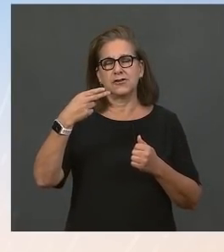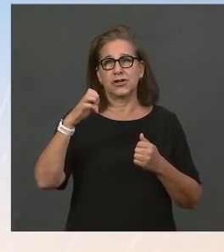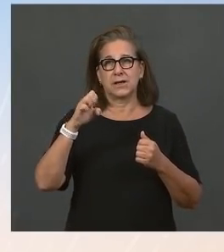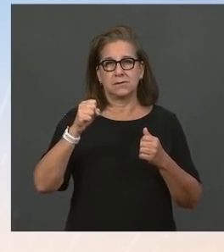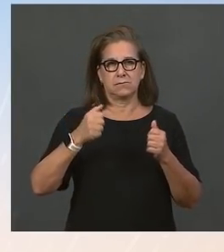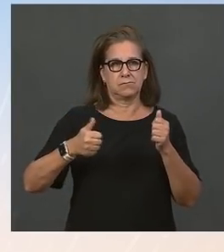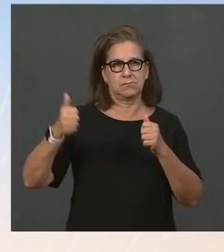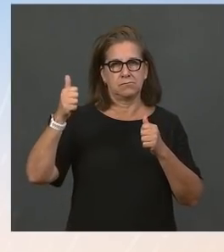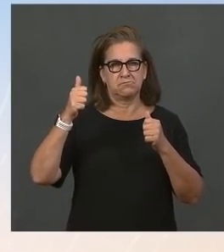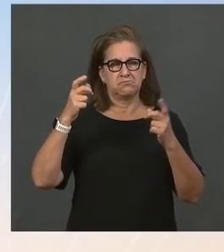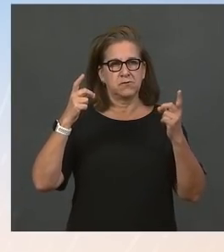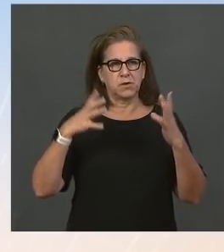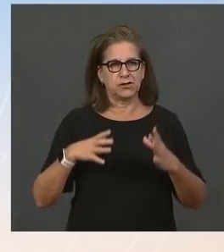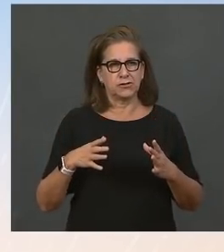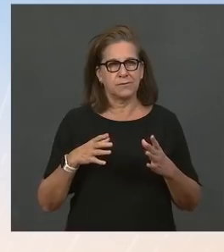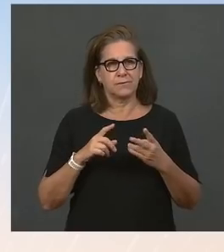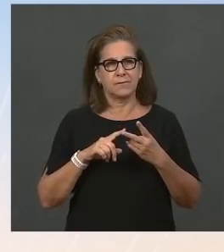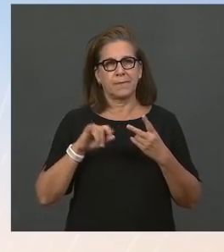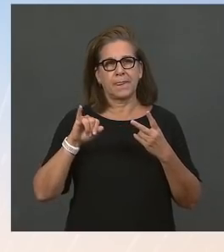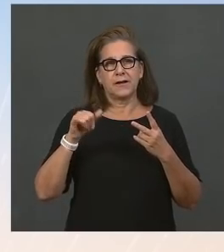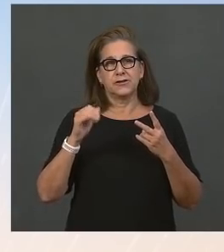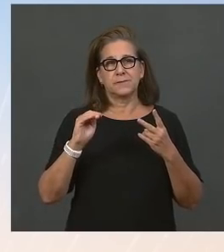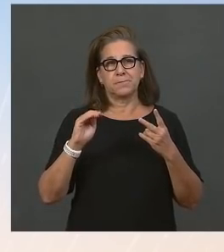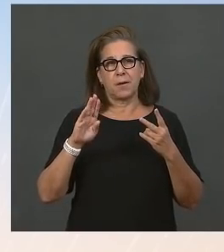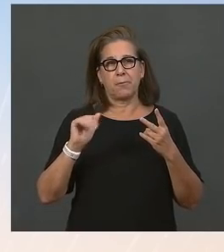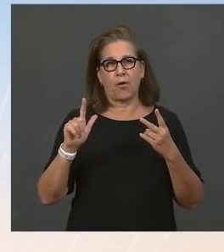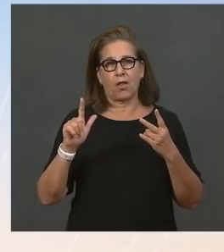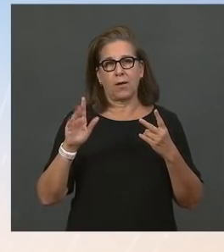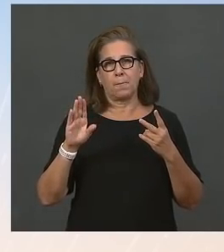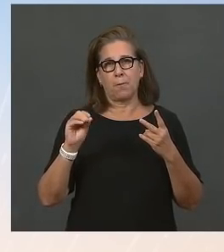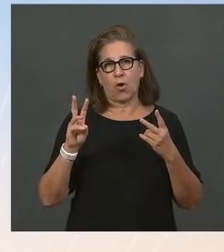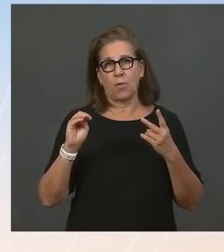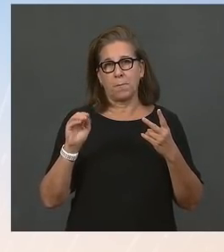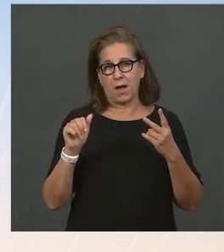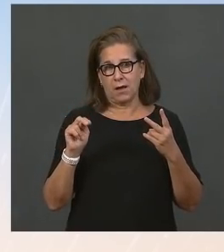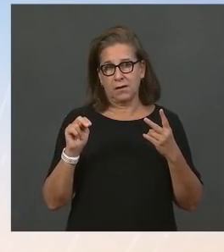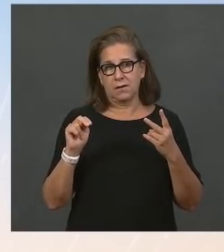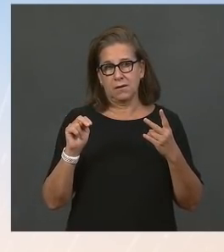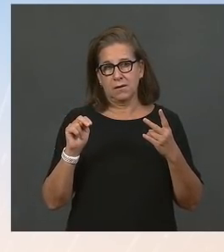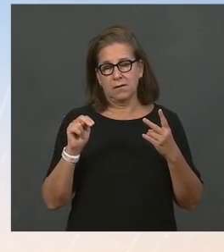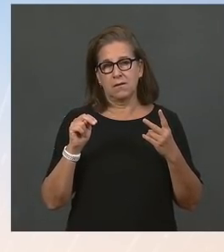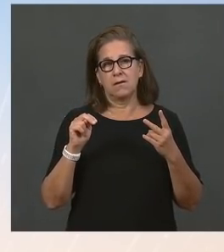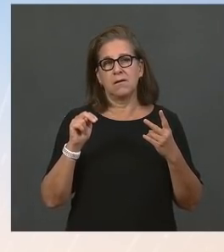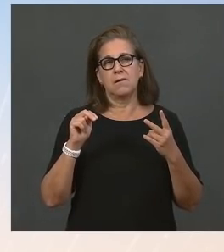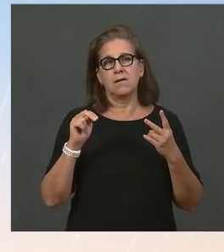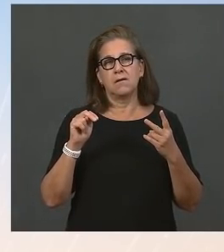The Vice President will hear about the YMCA facility's impact on the community and deliver remarks